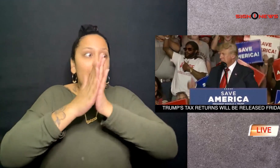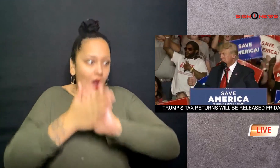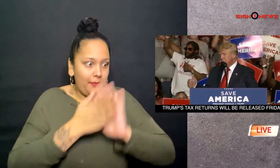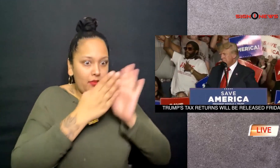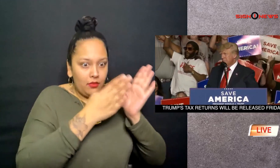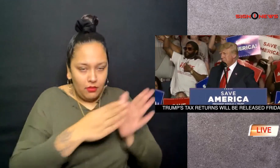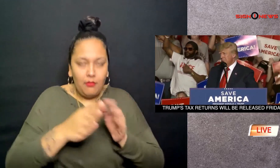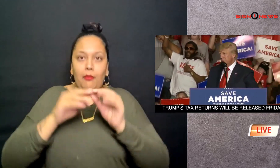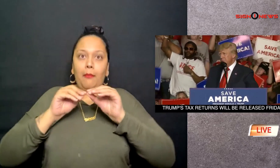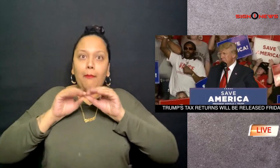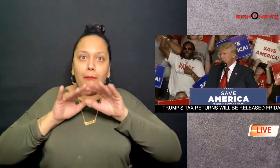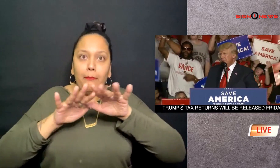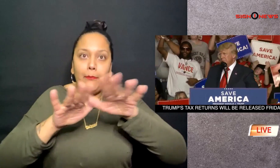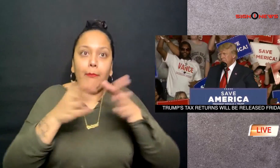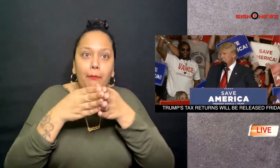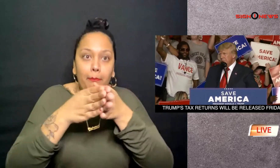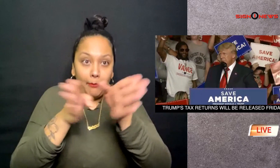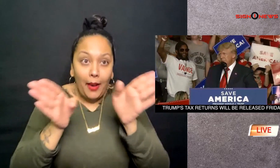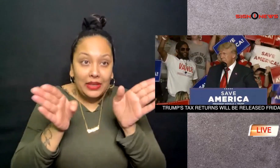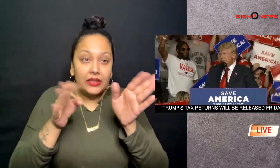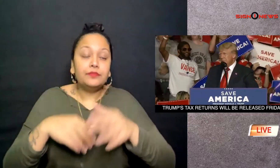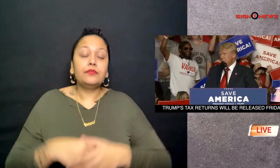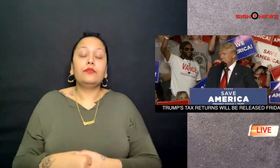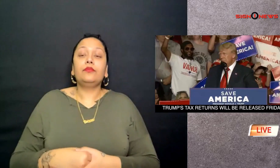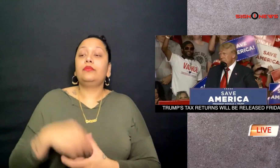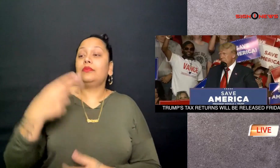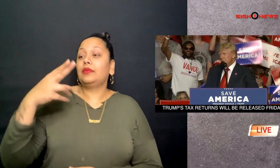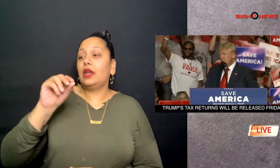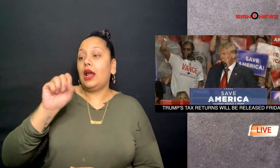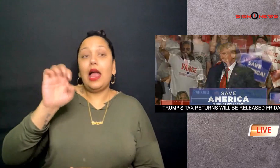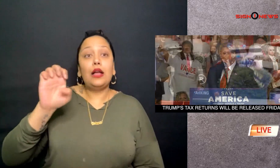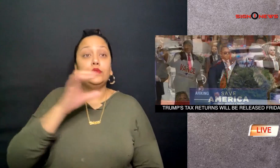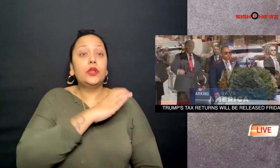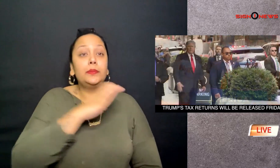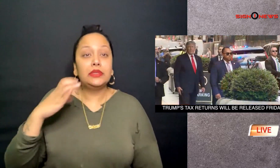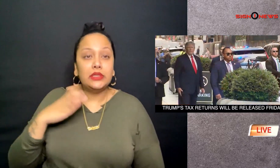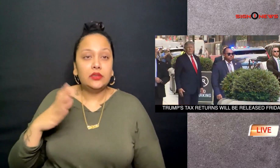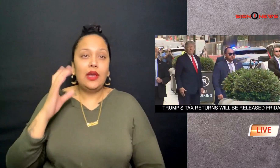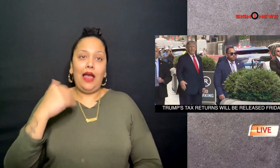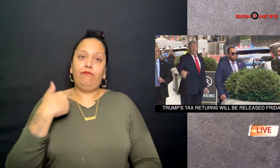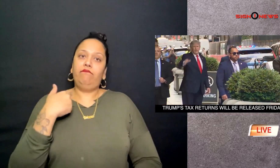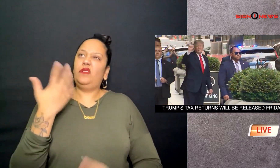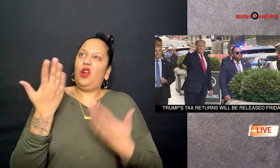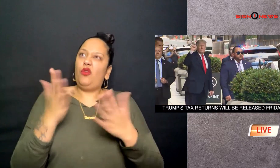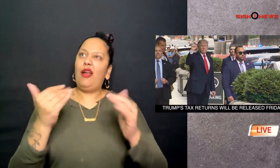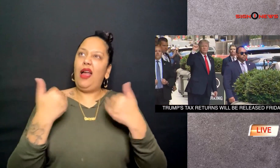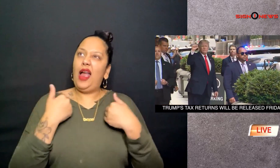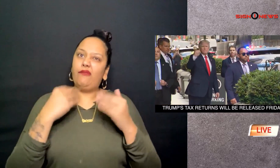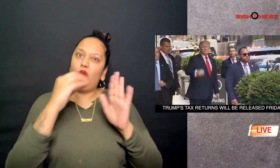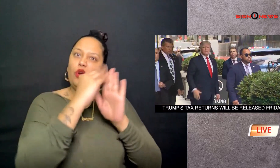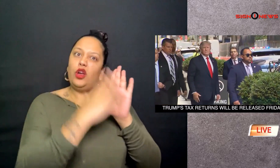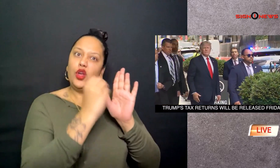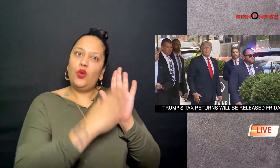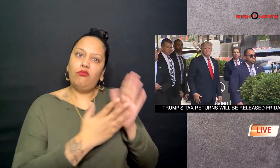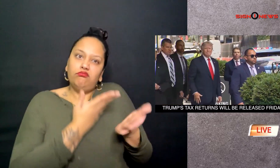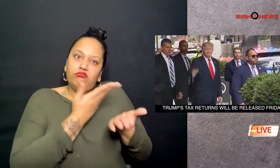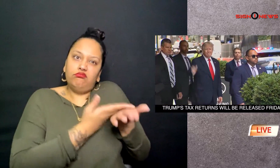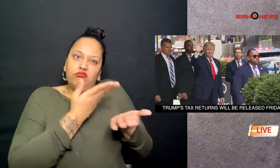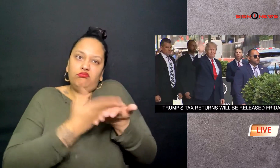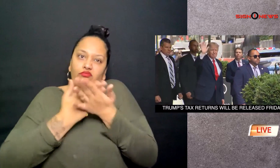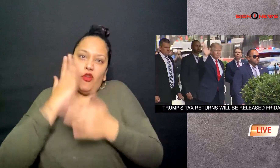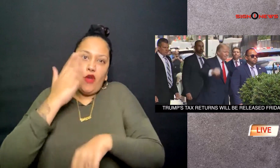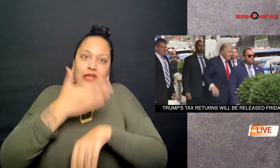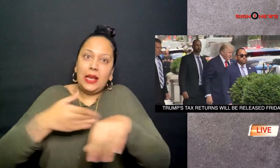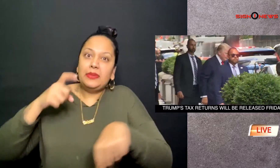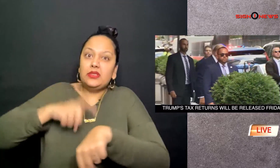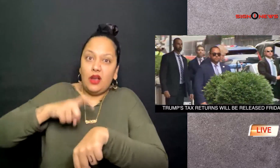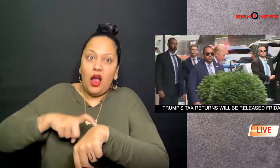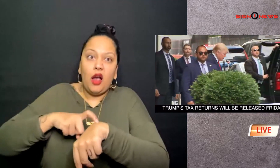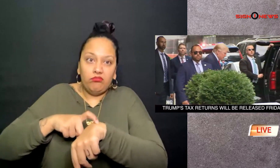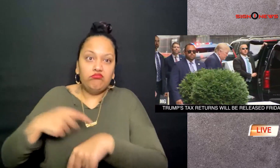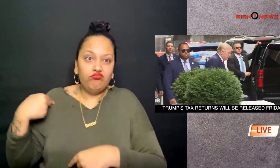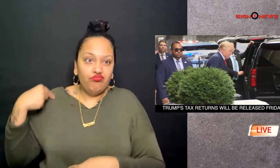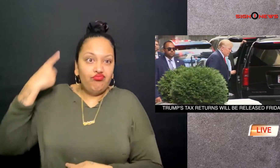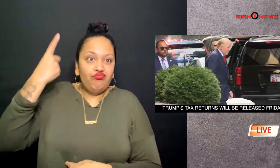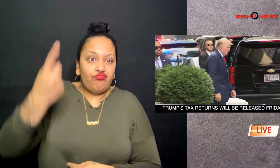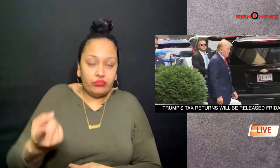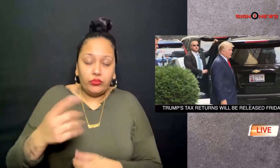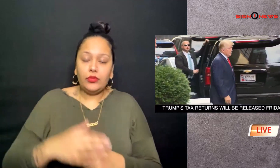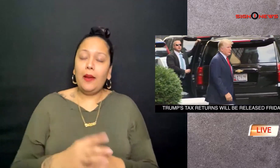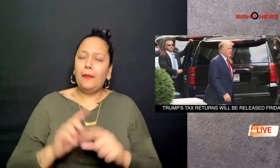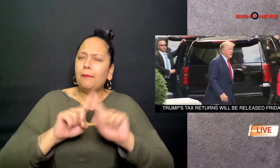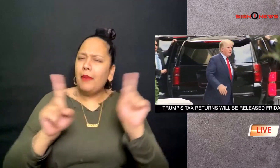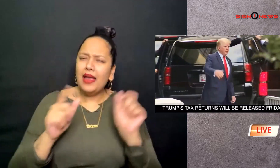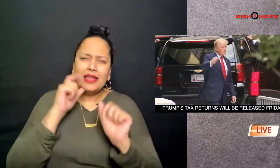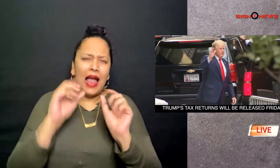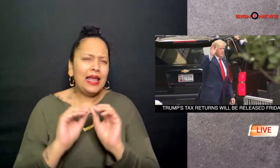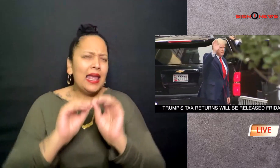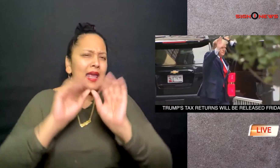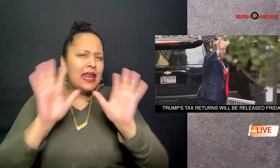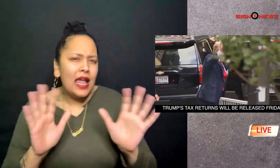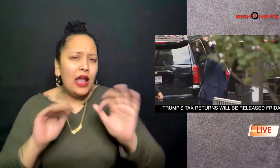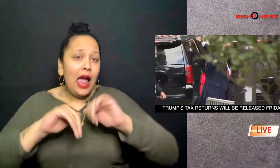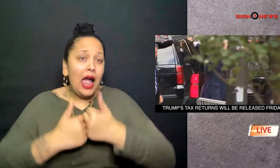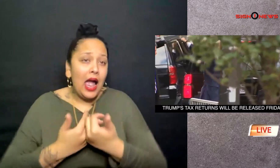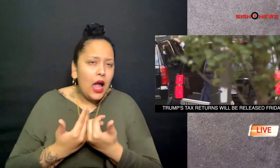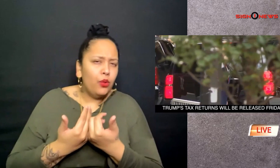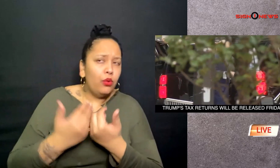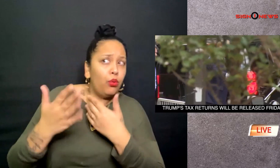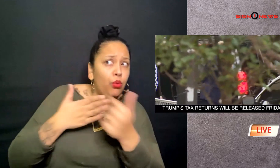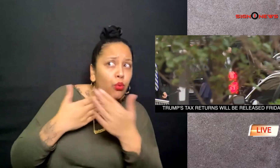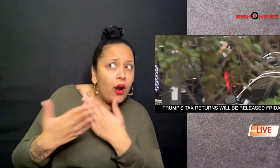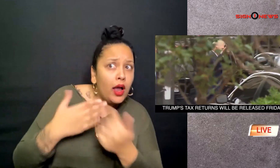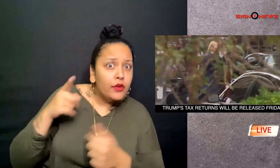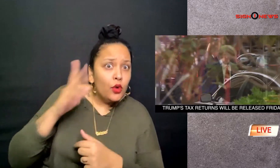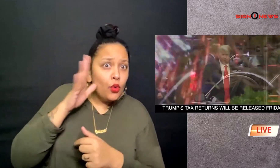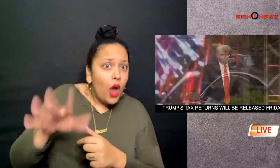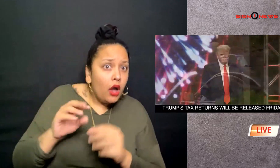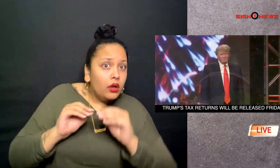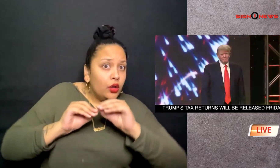public the House committee has had the records for some time but it was not clear whether